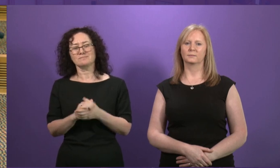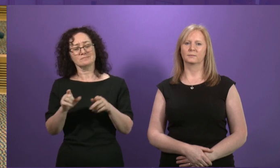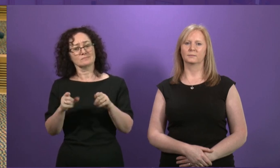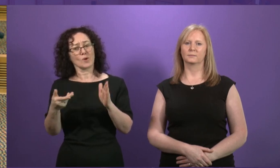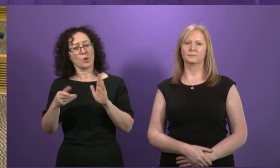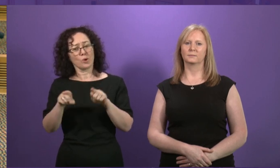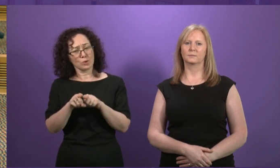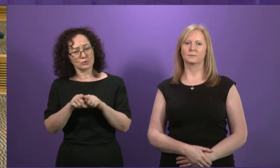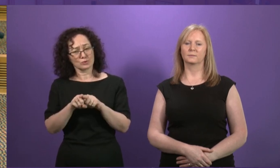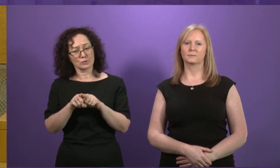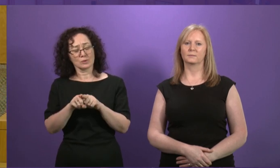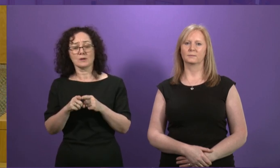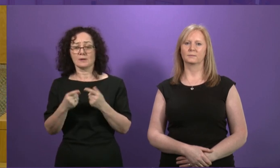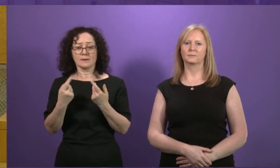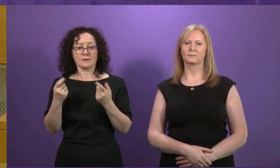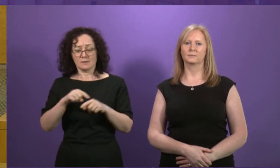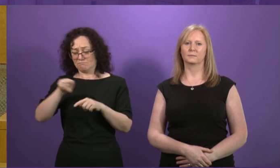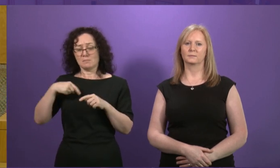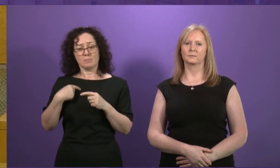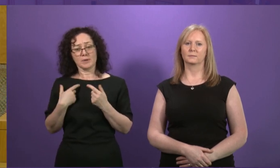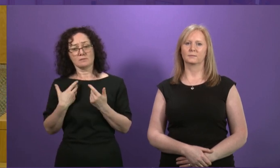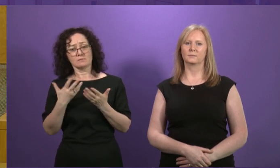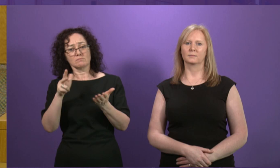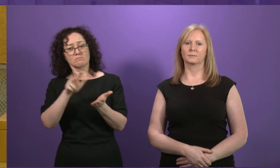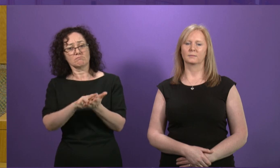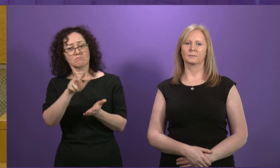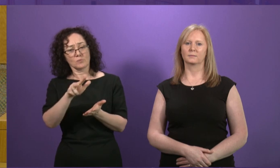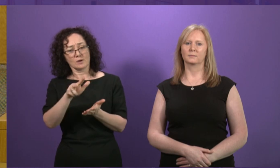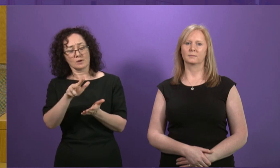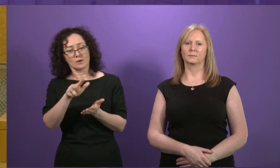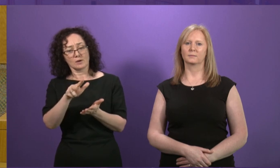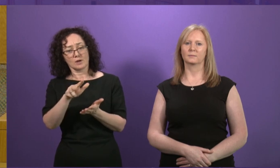have authorised HIAL to develop a retention allowance as part of the “Air Traffic Management